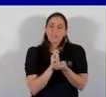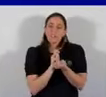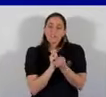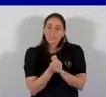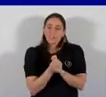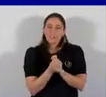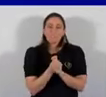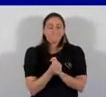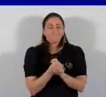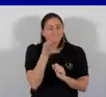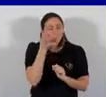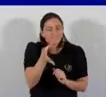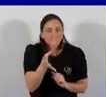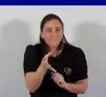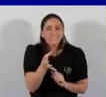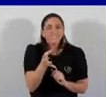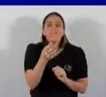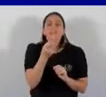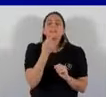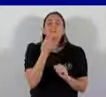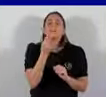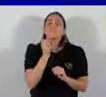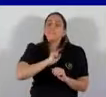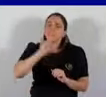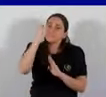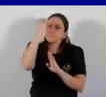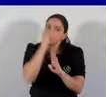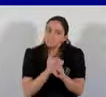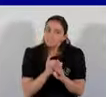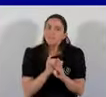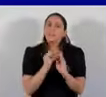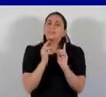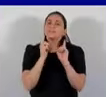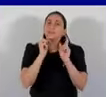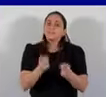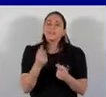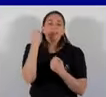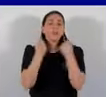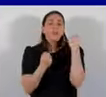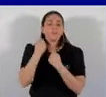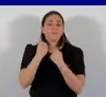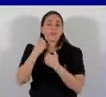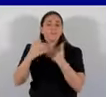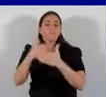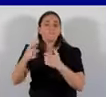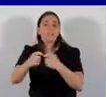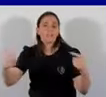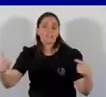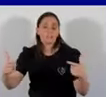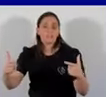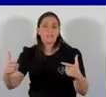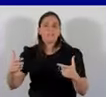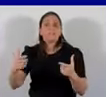Six points above, that is not only did we make A huge adjustment, we lowered the inflation